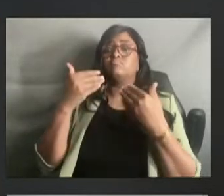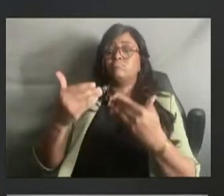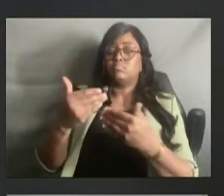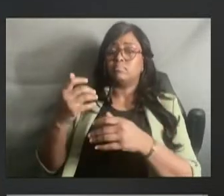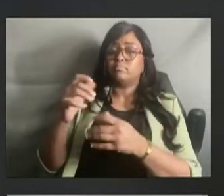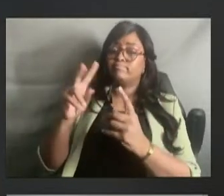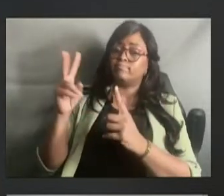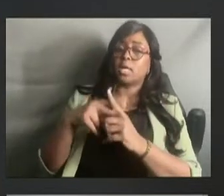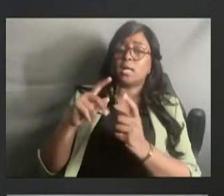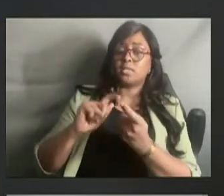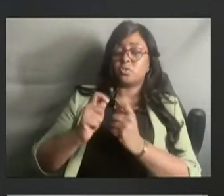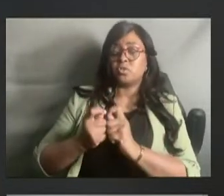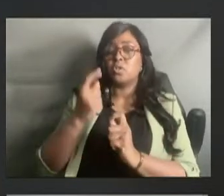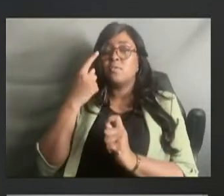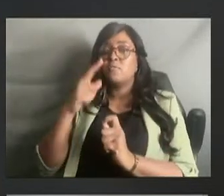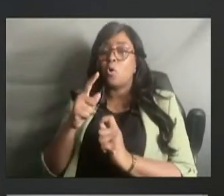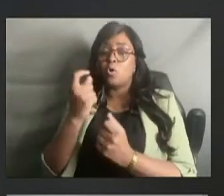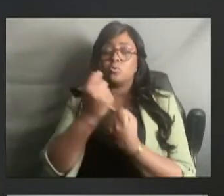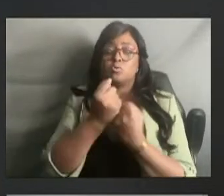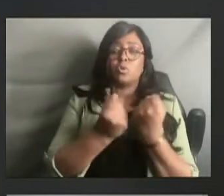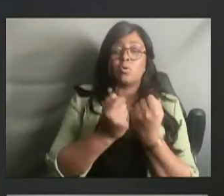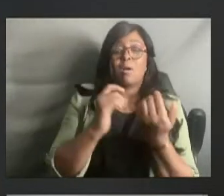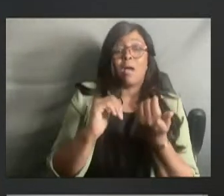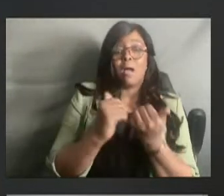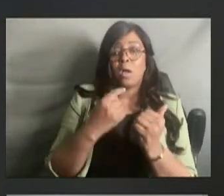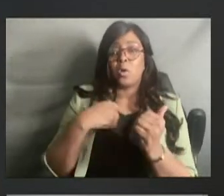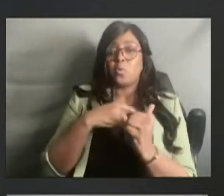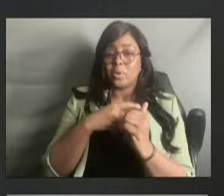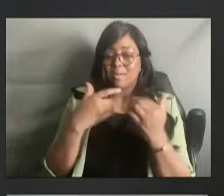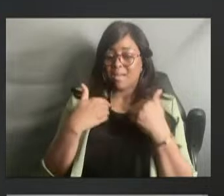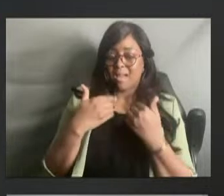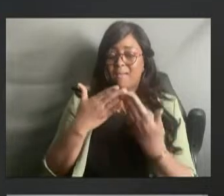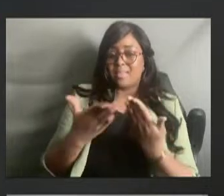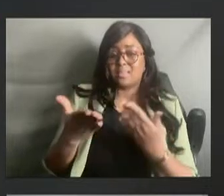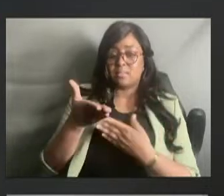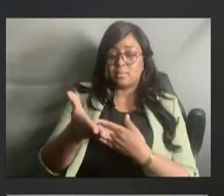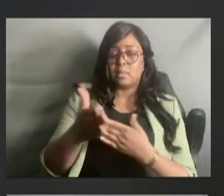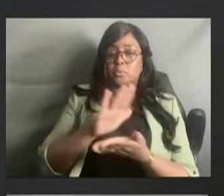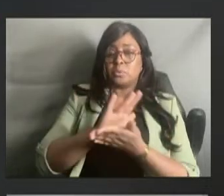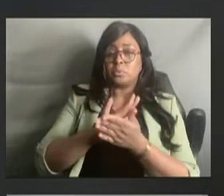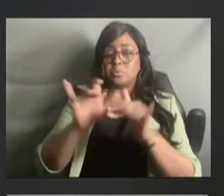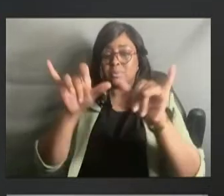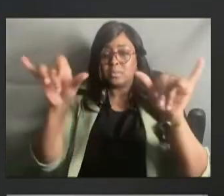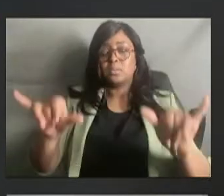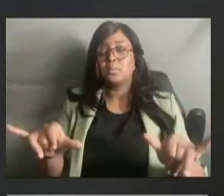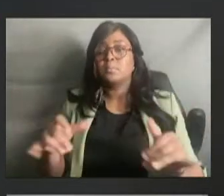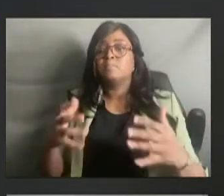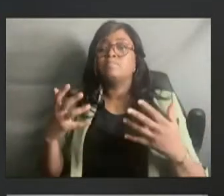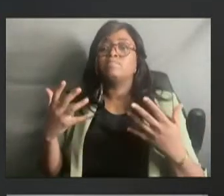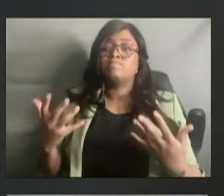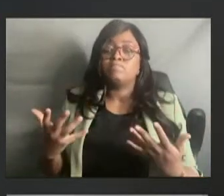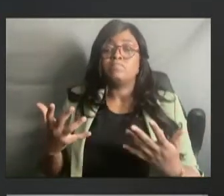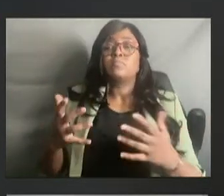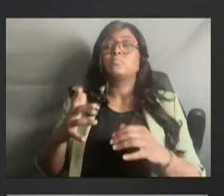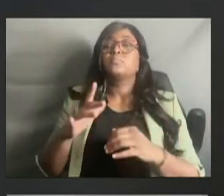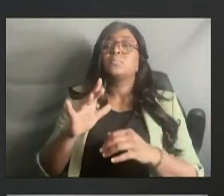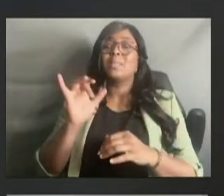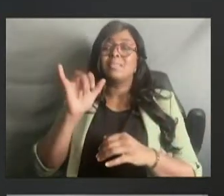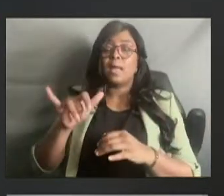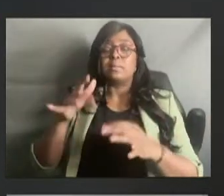calls upon us to make some changes to the structure of how